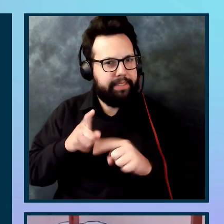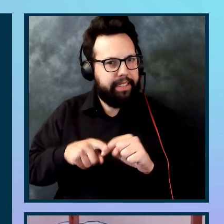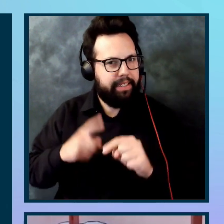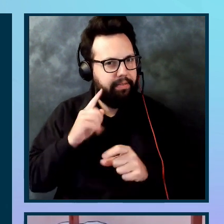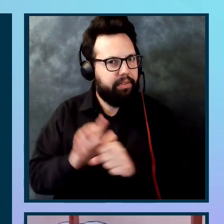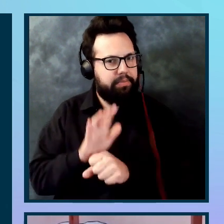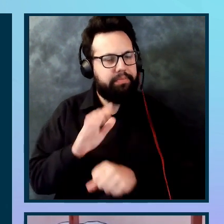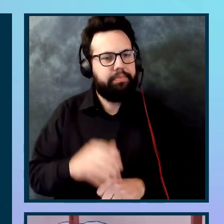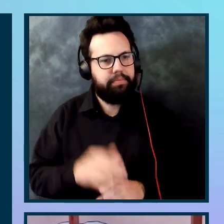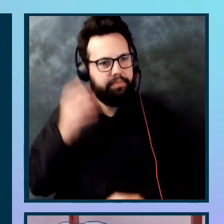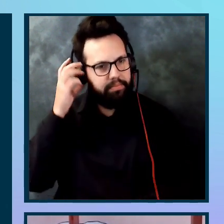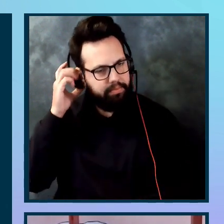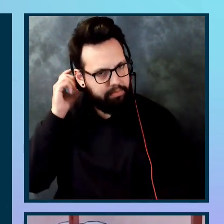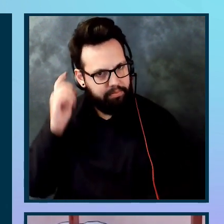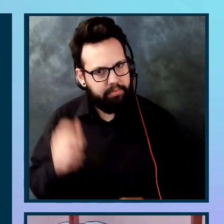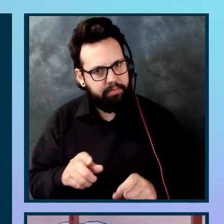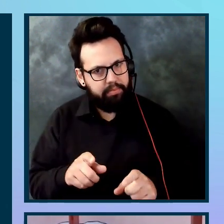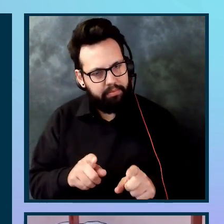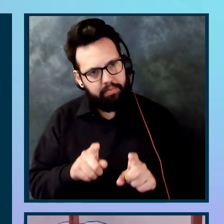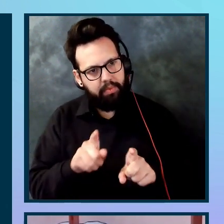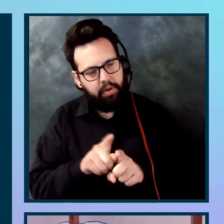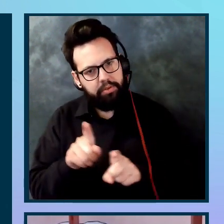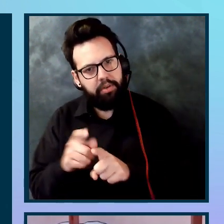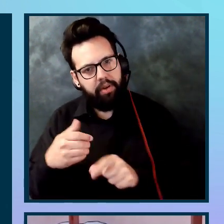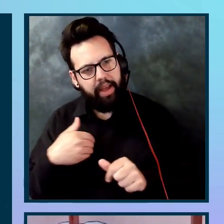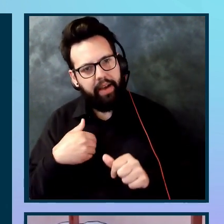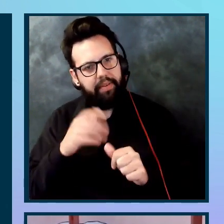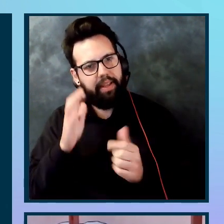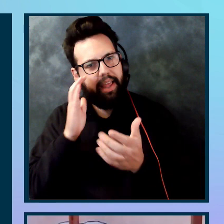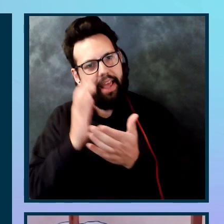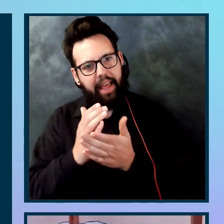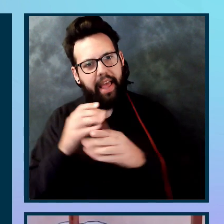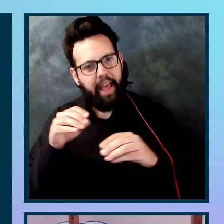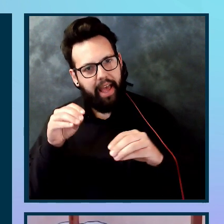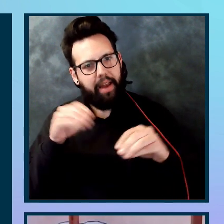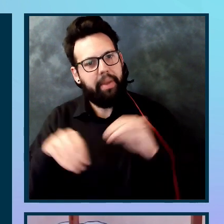there's also annotation attached to it, so, for example, for the Log in heading,